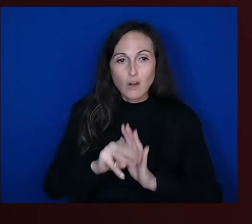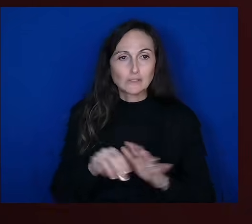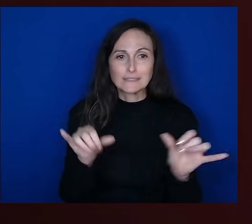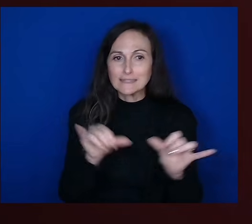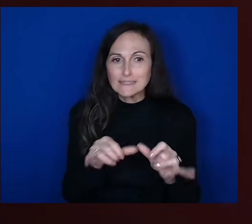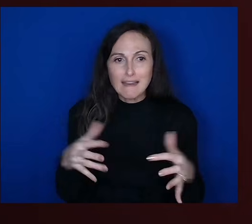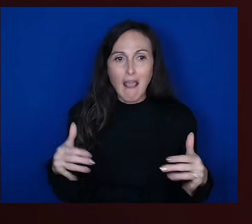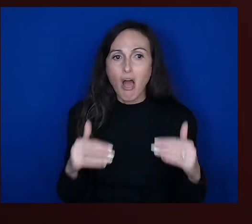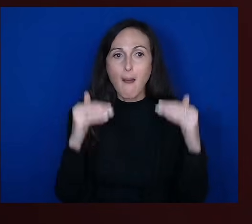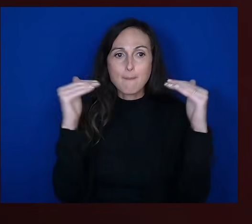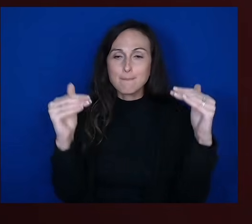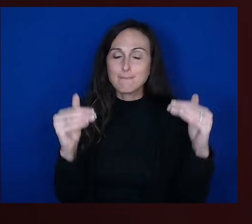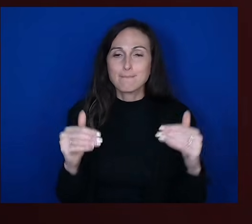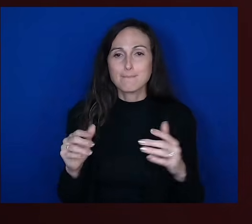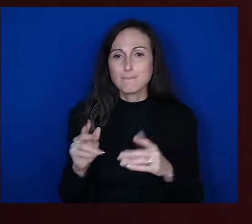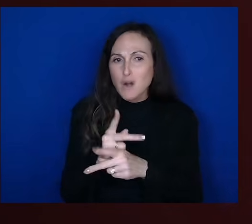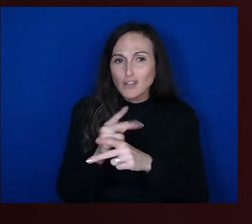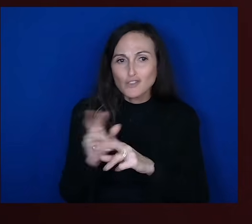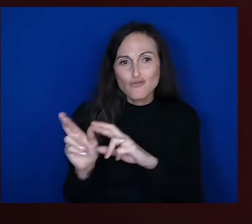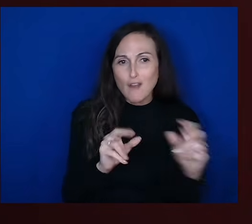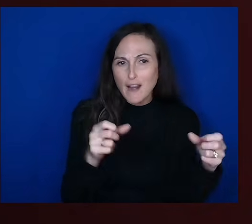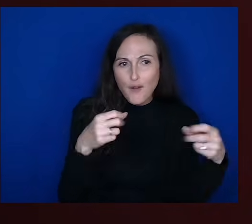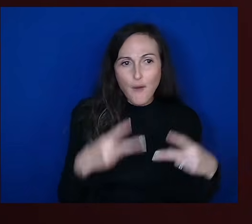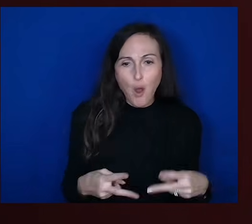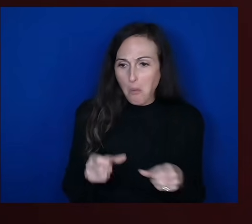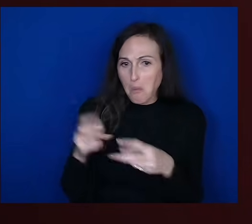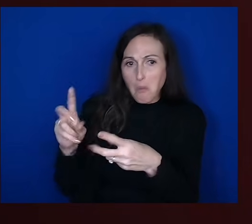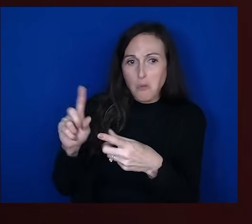can then deploy to production on Azure. Thanks a bunch.